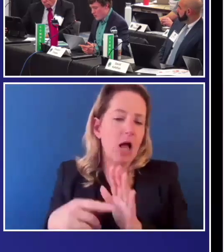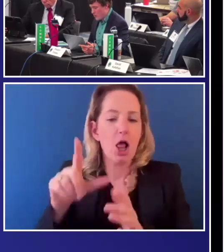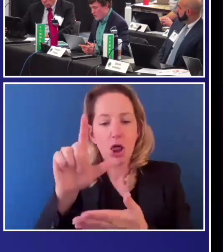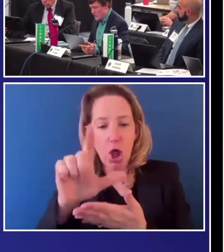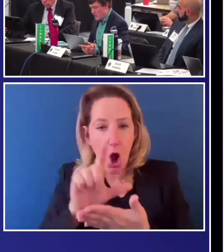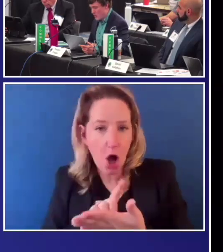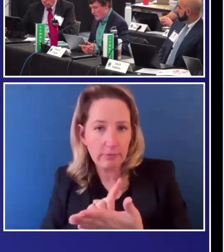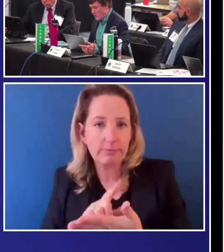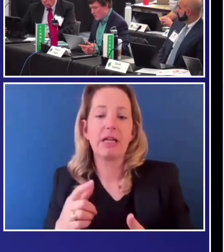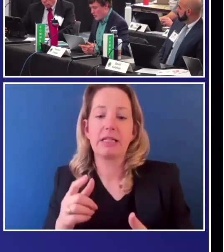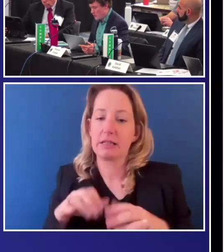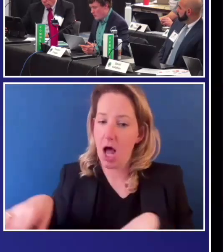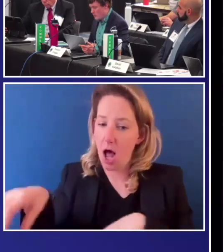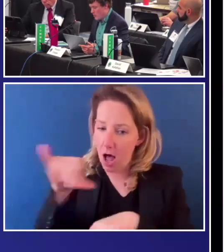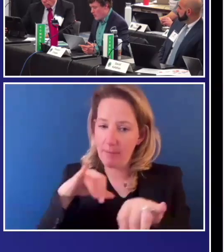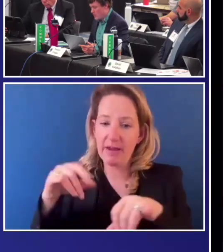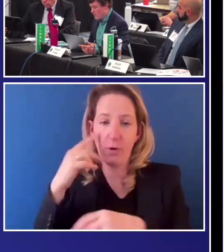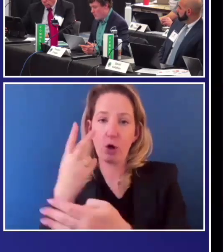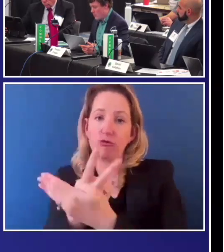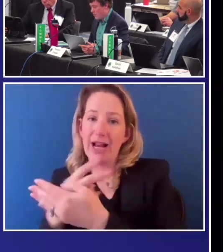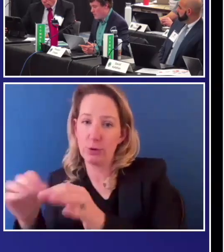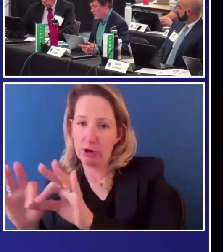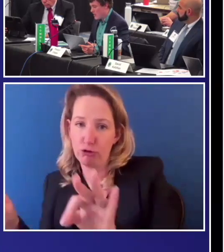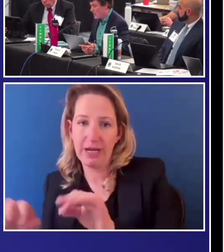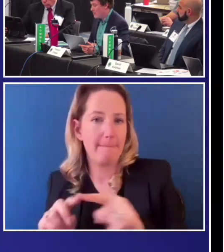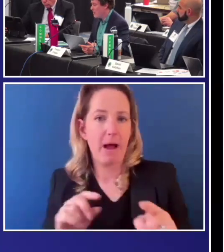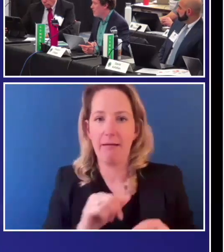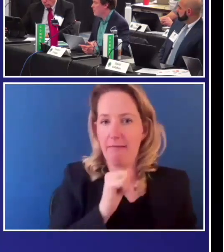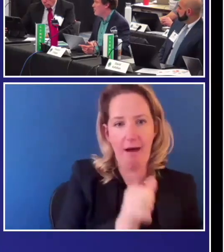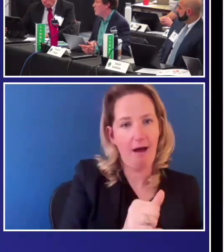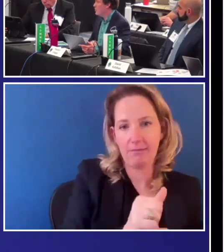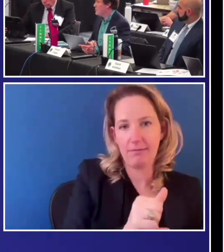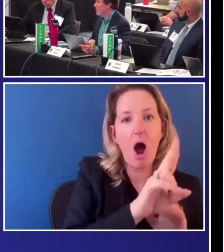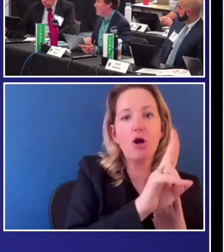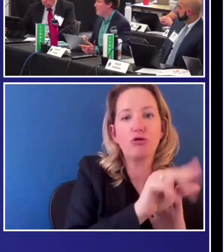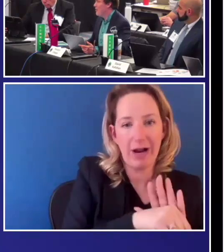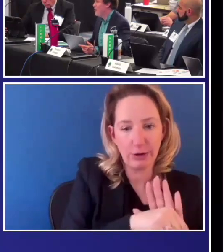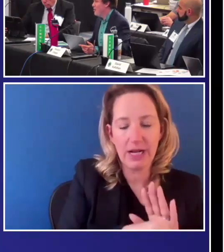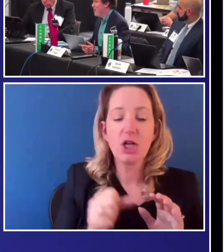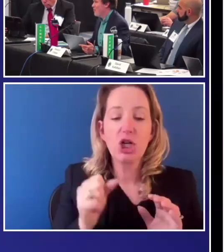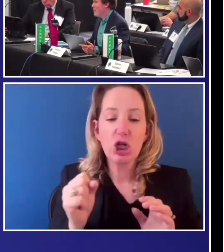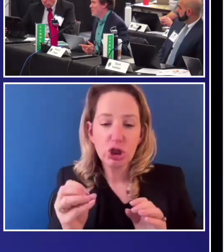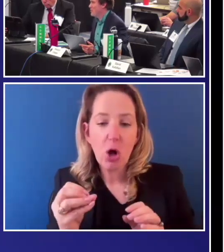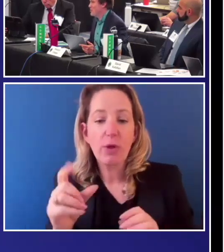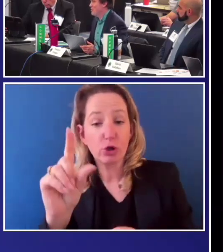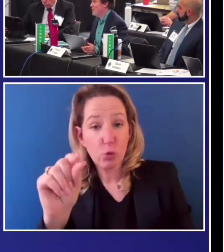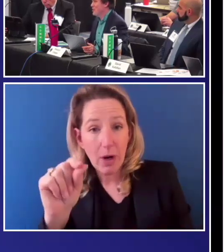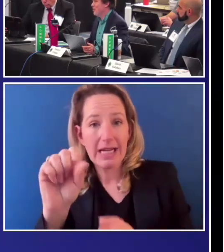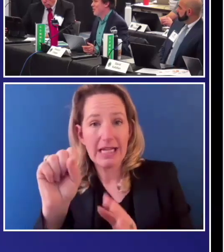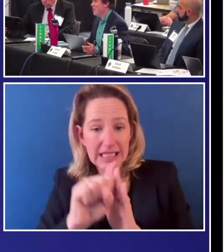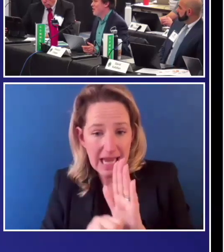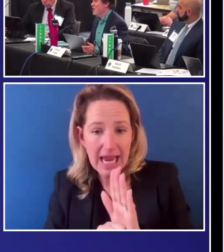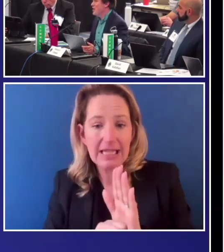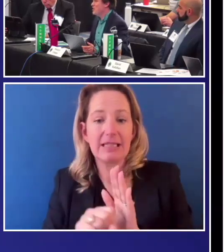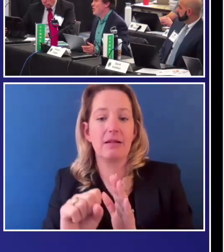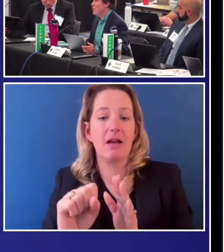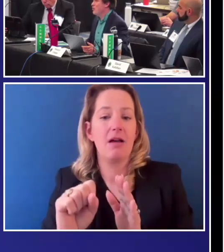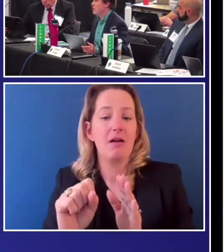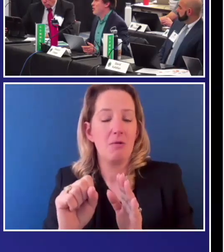Community Survey for 2023 has fewer than ten individuals who have a bachelor's degree in law. And so I'm wondering,